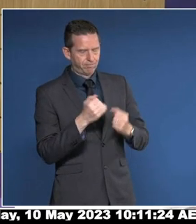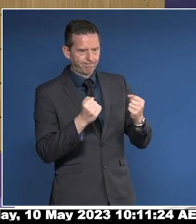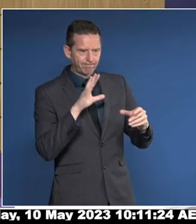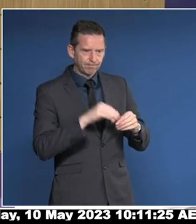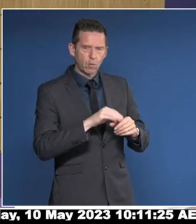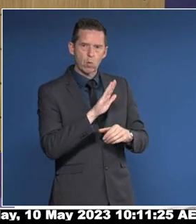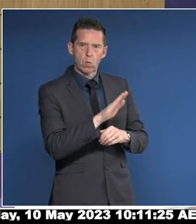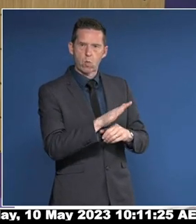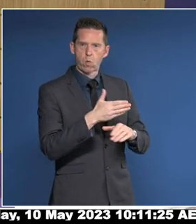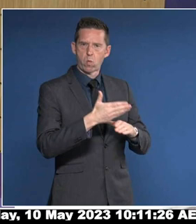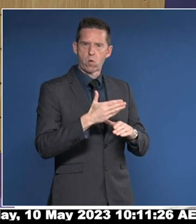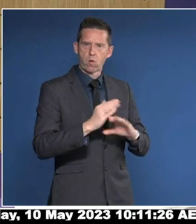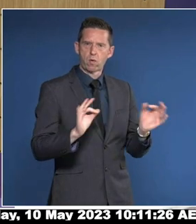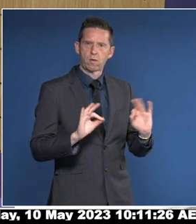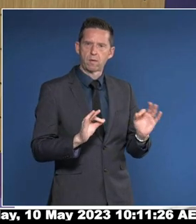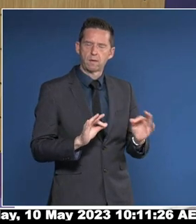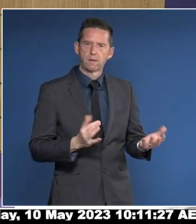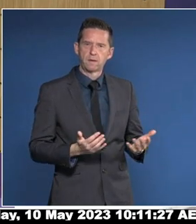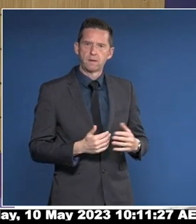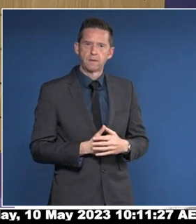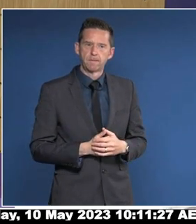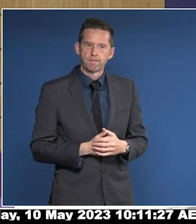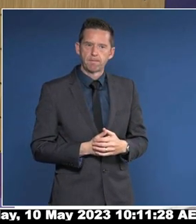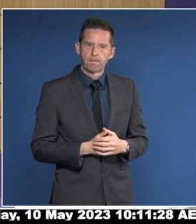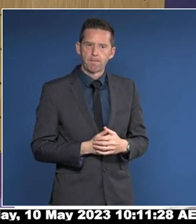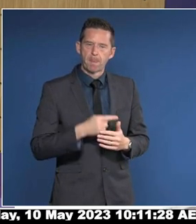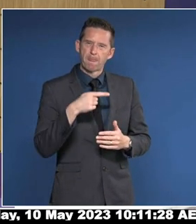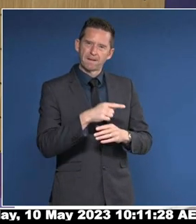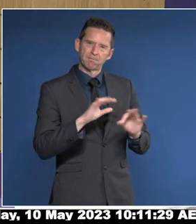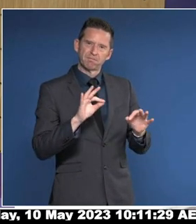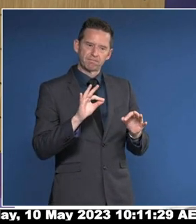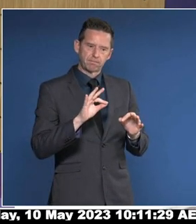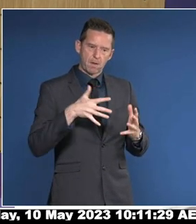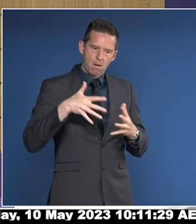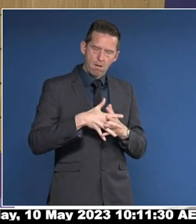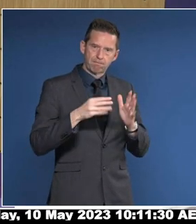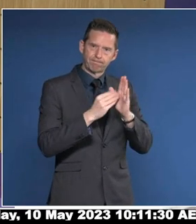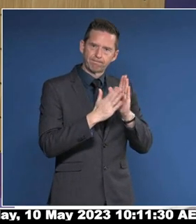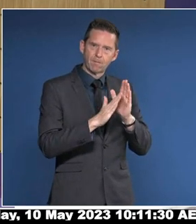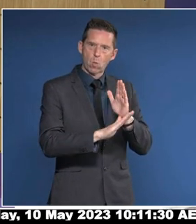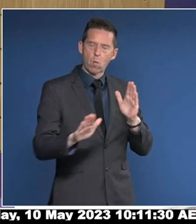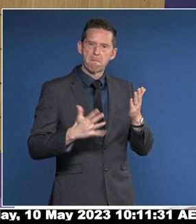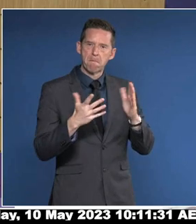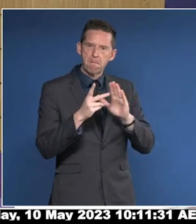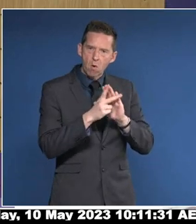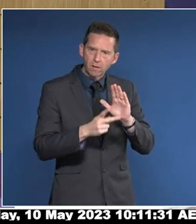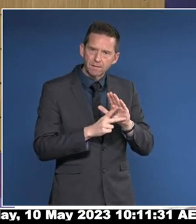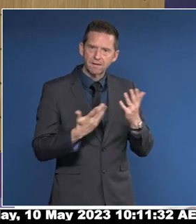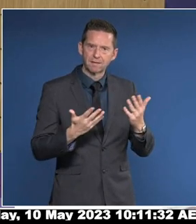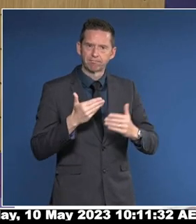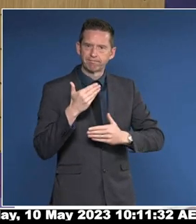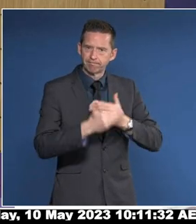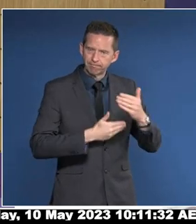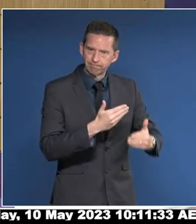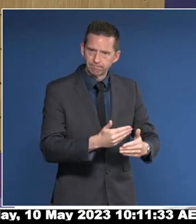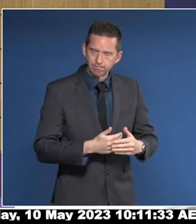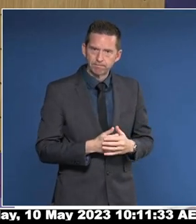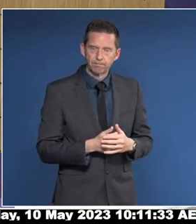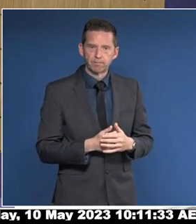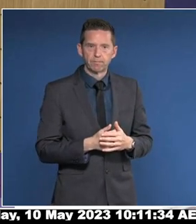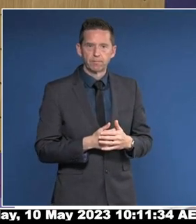As in it's embedded in the policies, procedures and practices of the department.